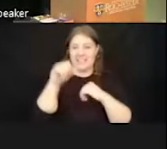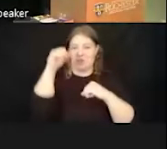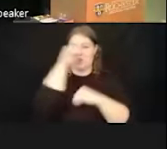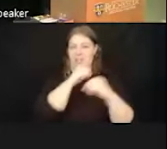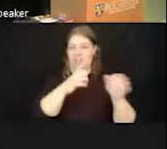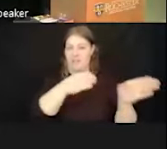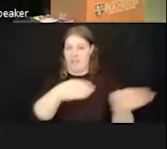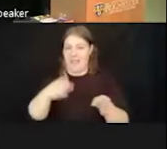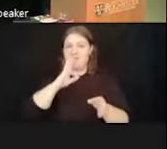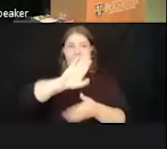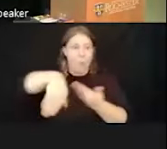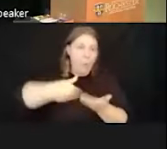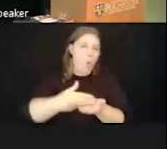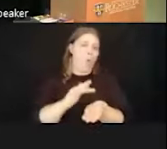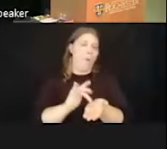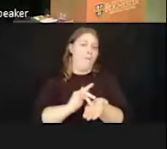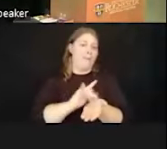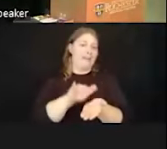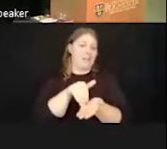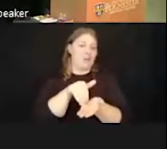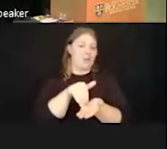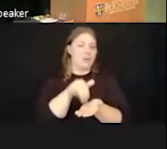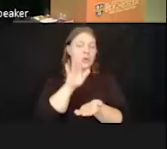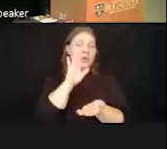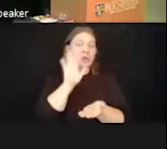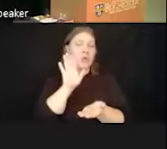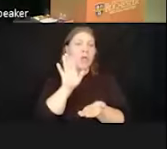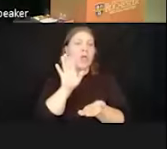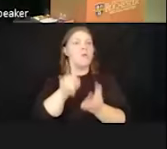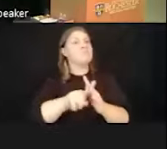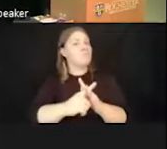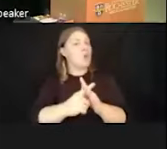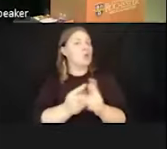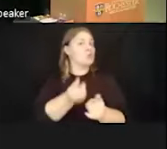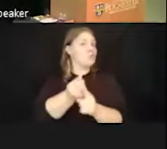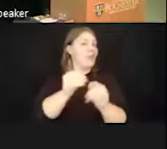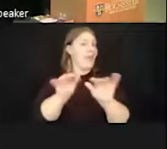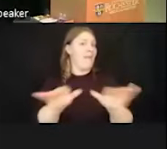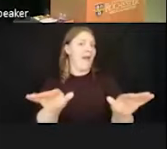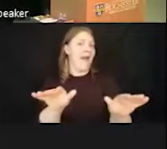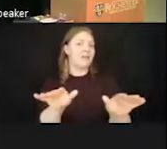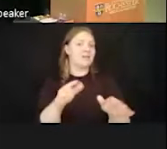medical center that we hope will impact or begin to impact Health Equity um because